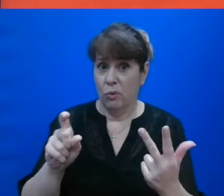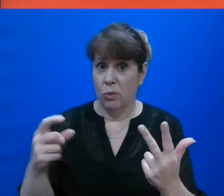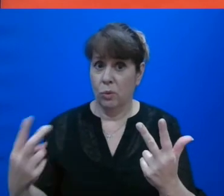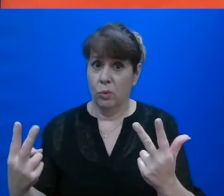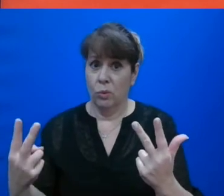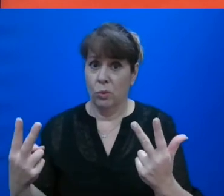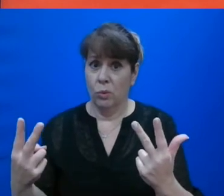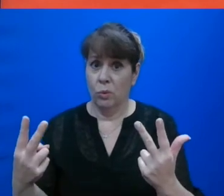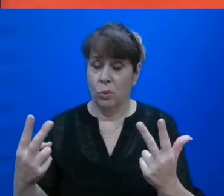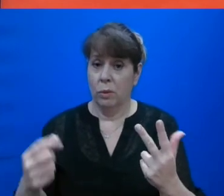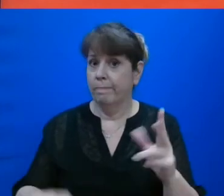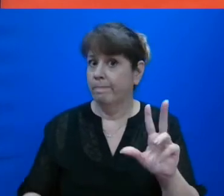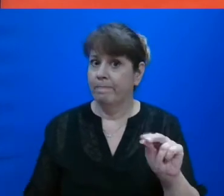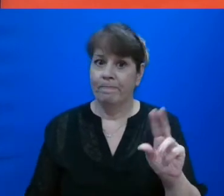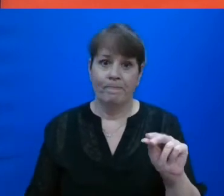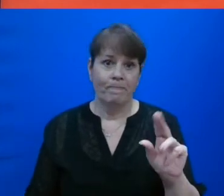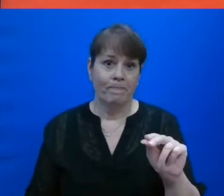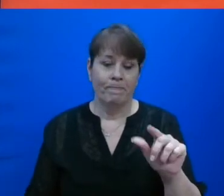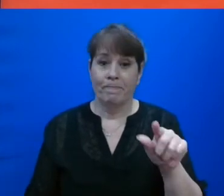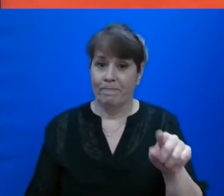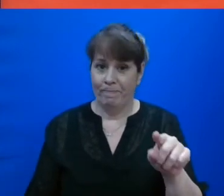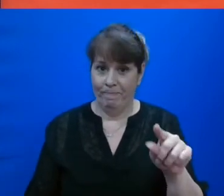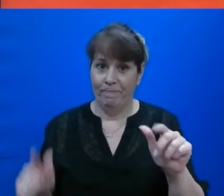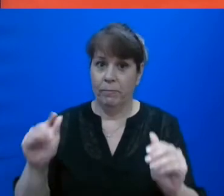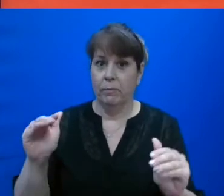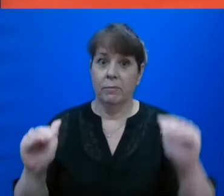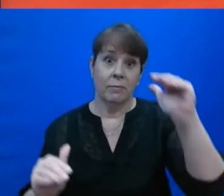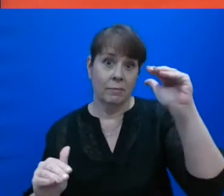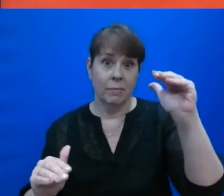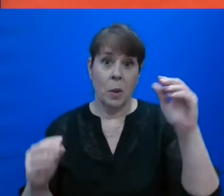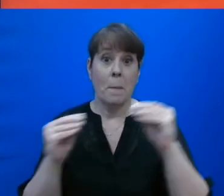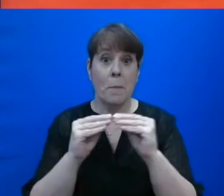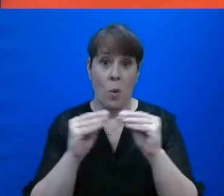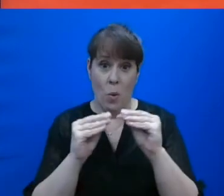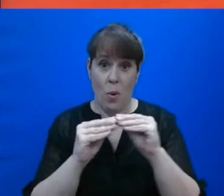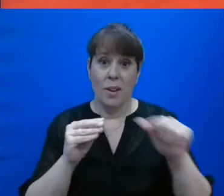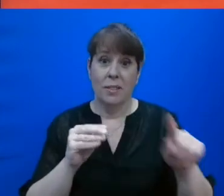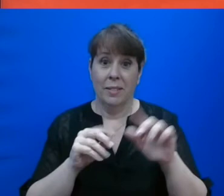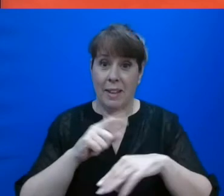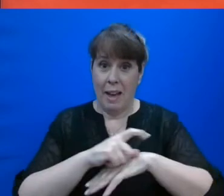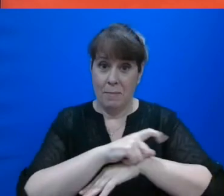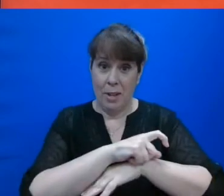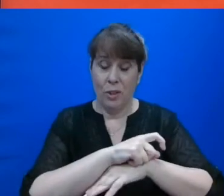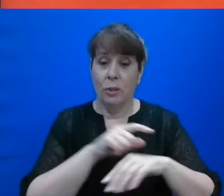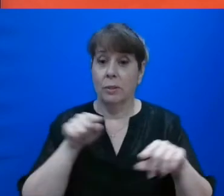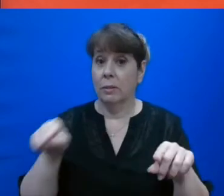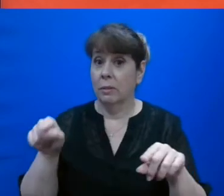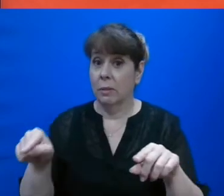NO, THERE ARE MORE CATERPILLARS AND LESS SPIDERS.